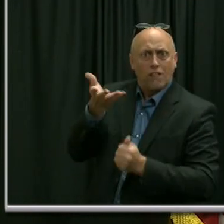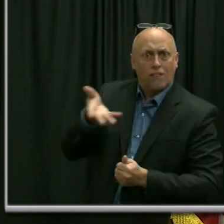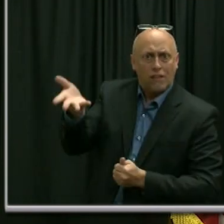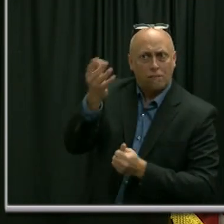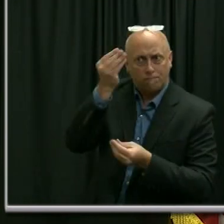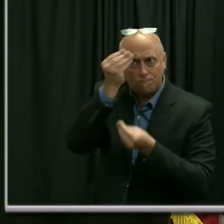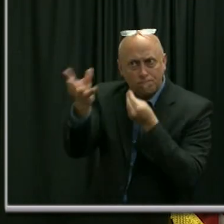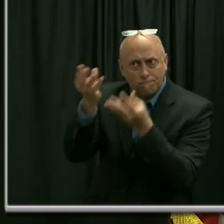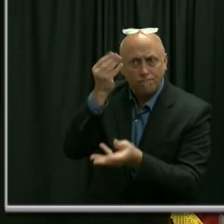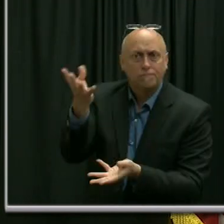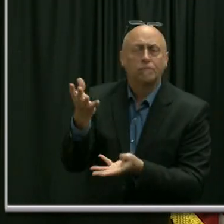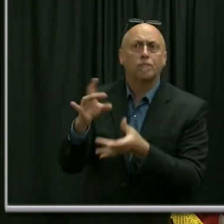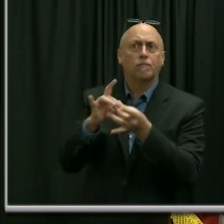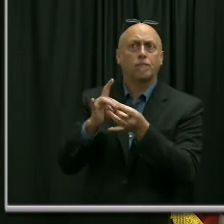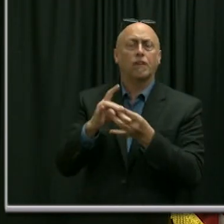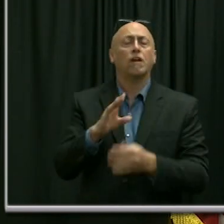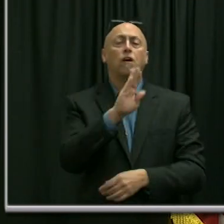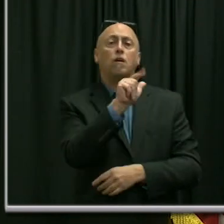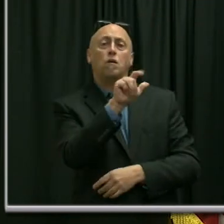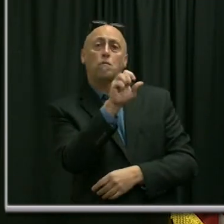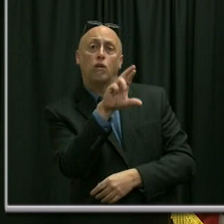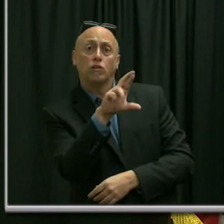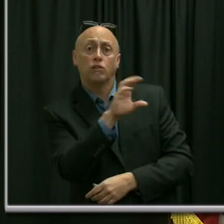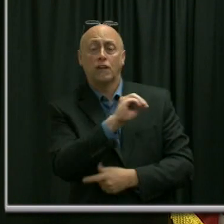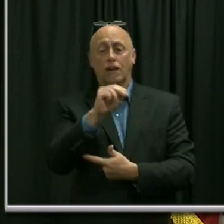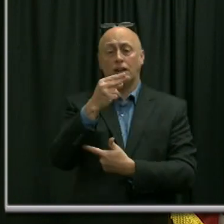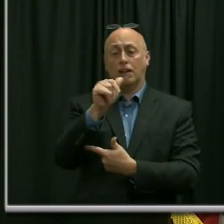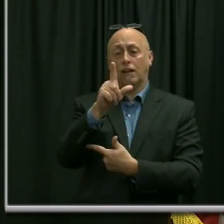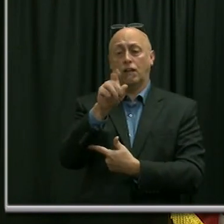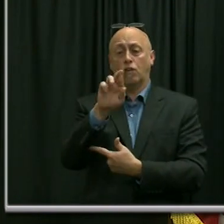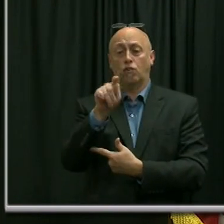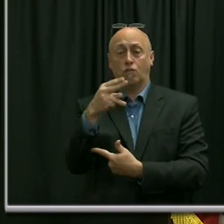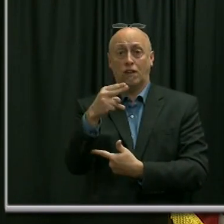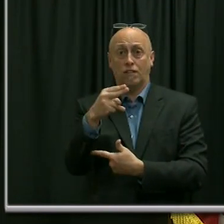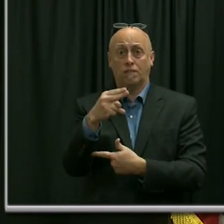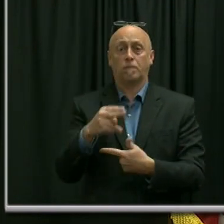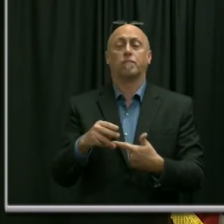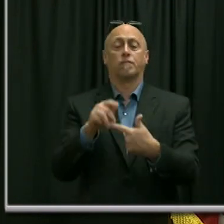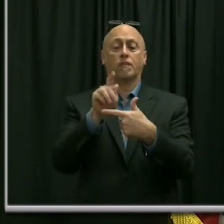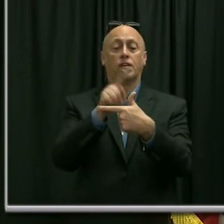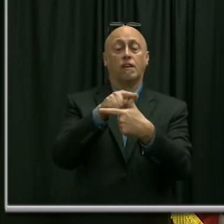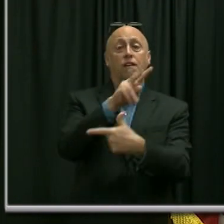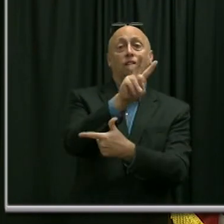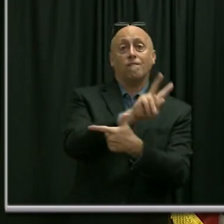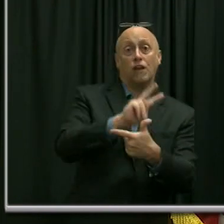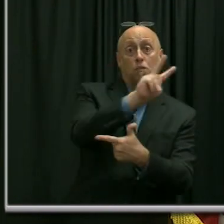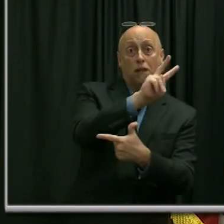LIKE TO THANK DR JEFF BALSER PRESIDENT AND CEO OF VANDERBILT UNIVERSITY MEDICAL CENTER. AS